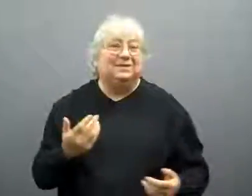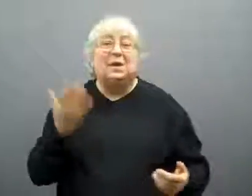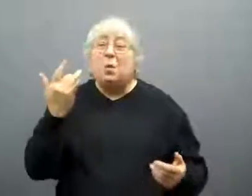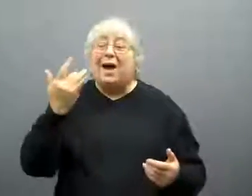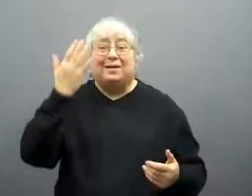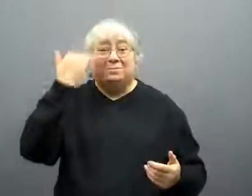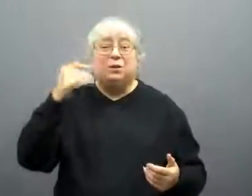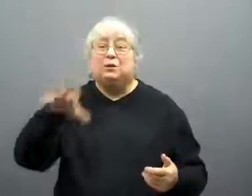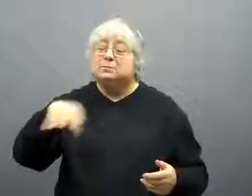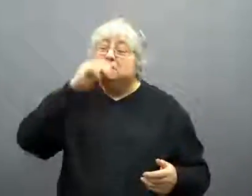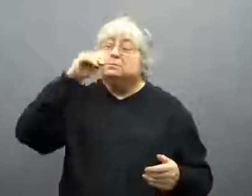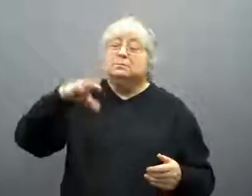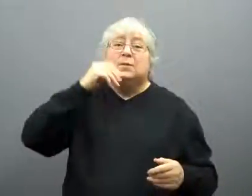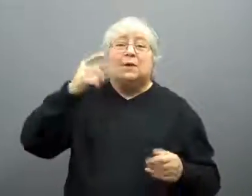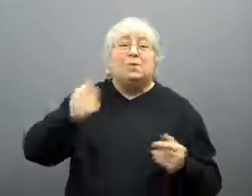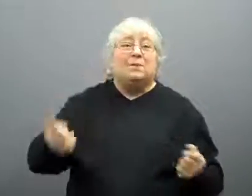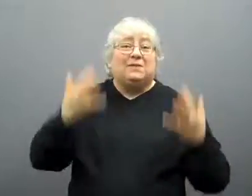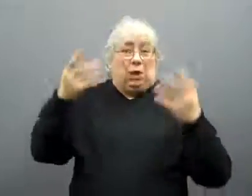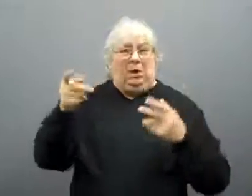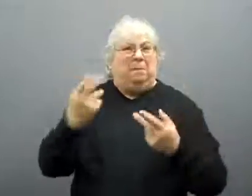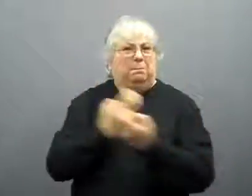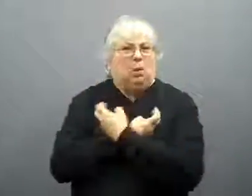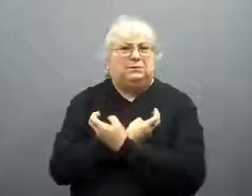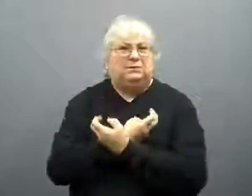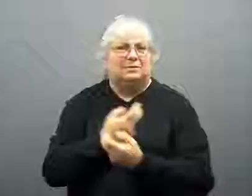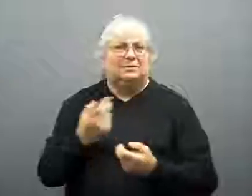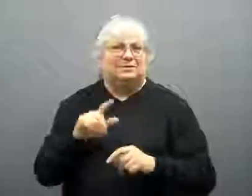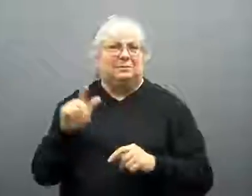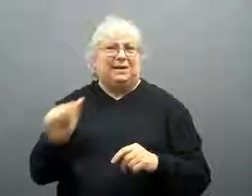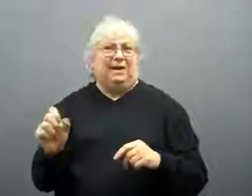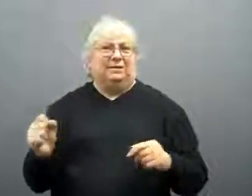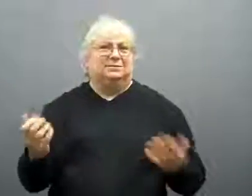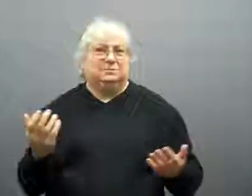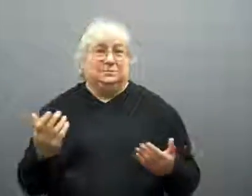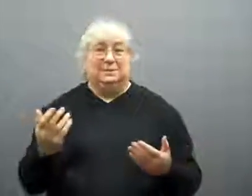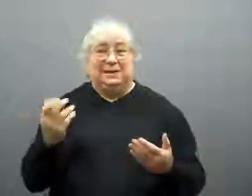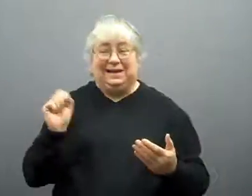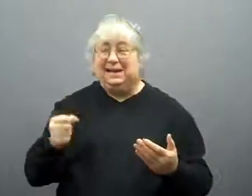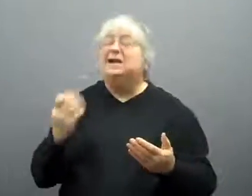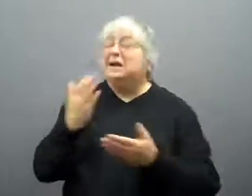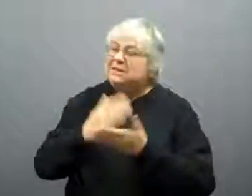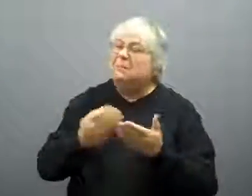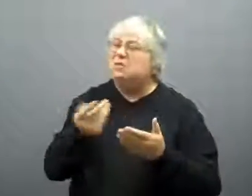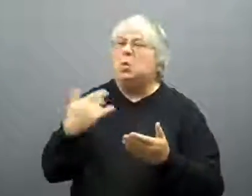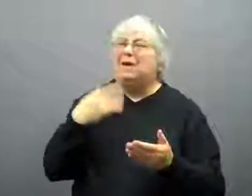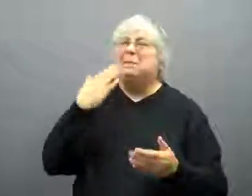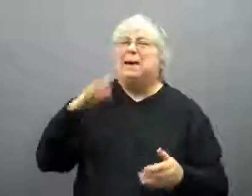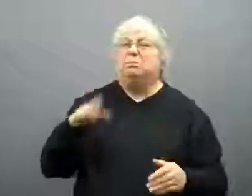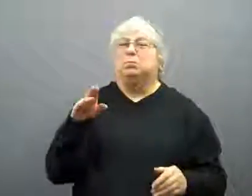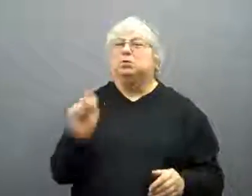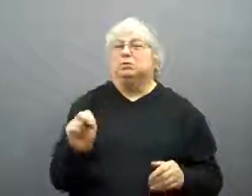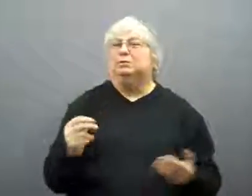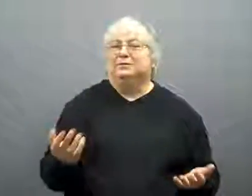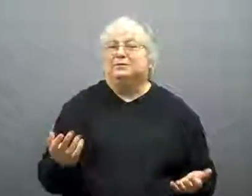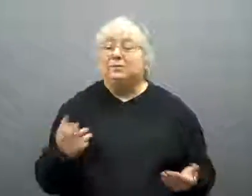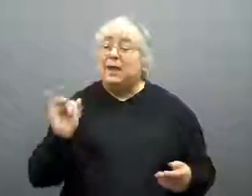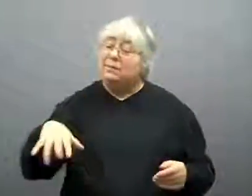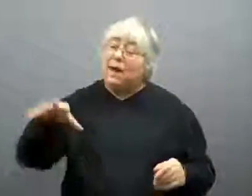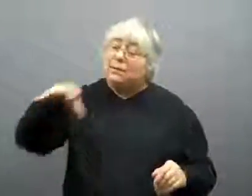The smoke and fumes from the fire released poisonous gases.